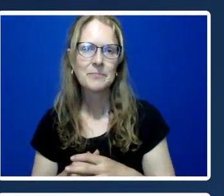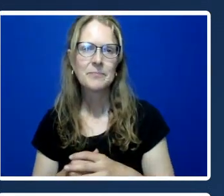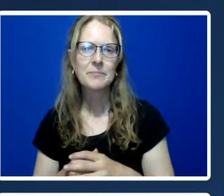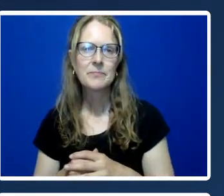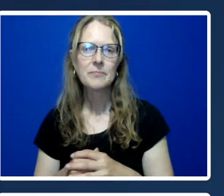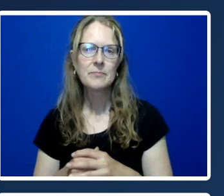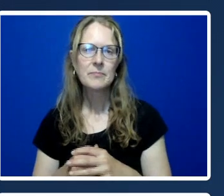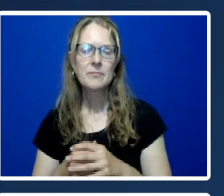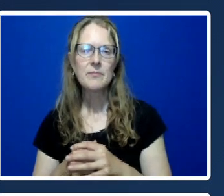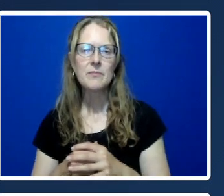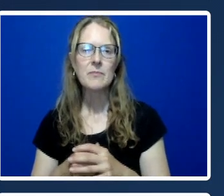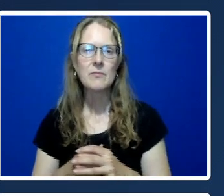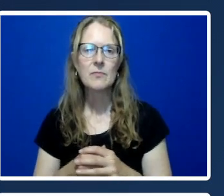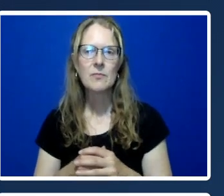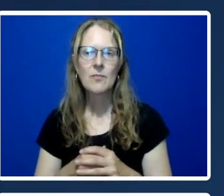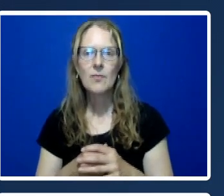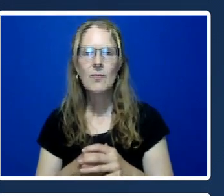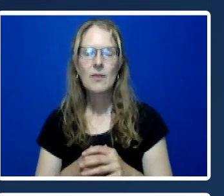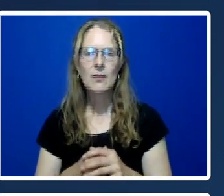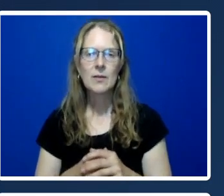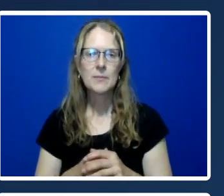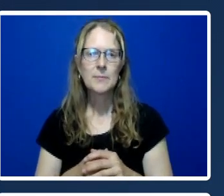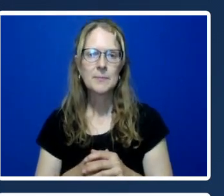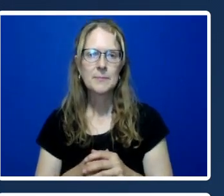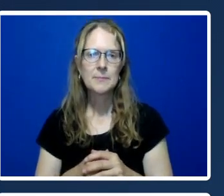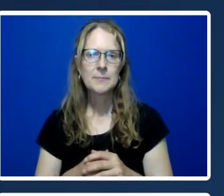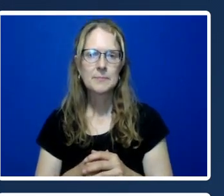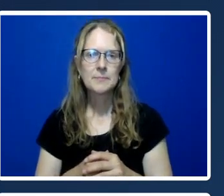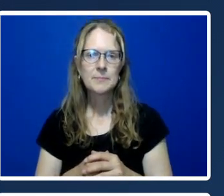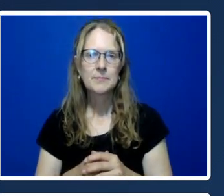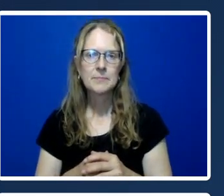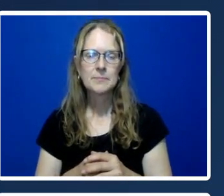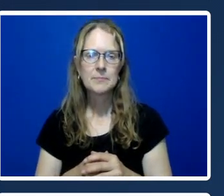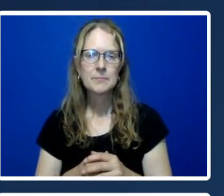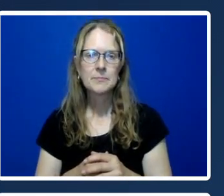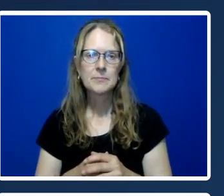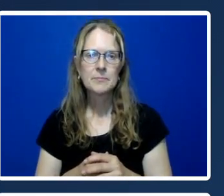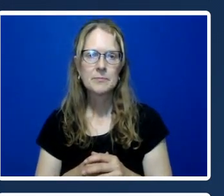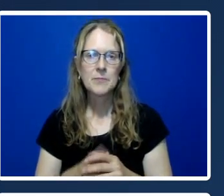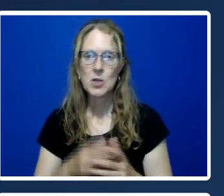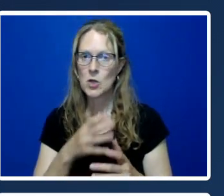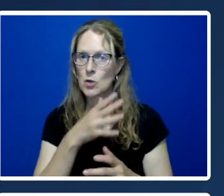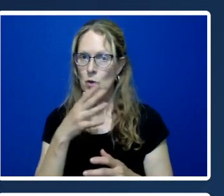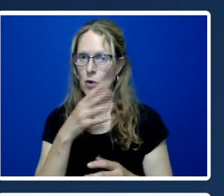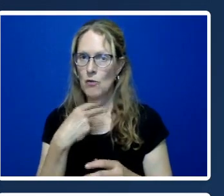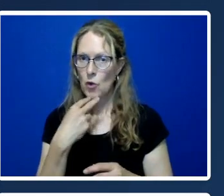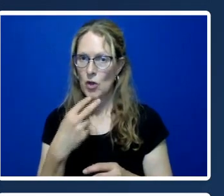And to follow on that, rural voices are truly at the heart of Museum on Main Street. We're